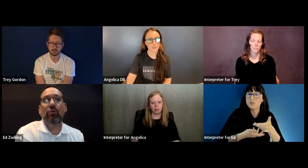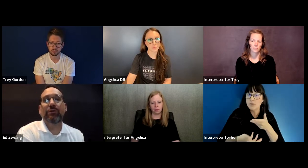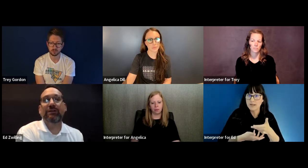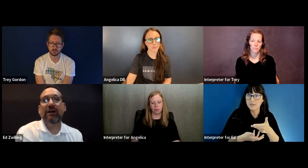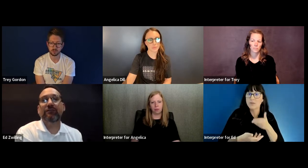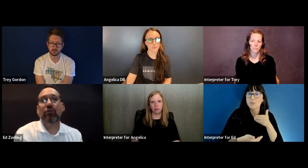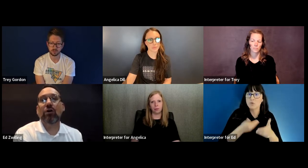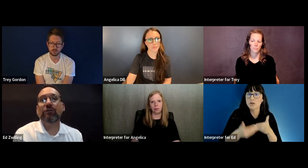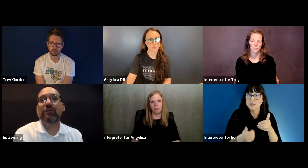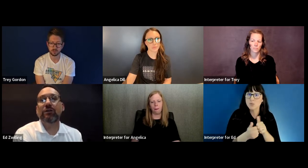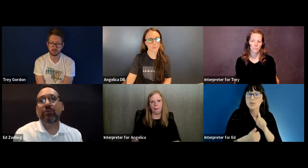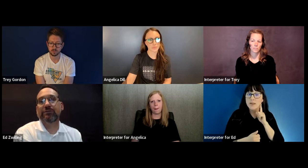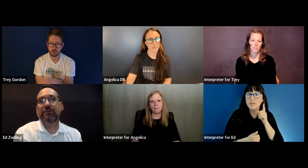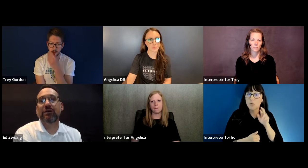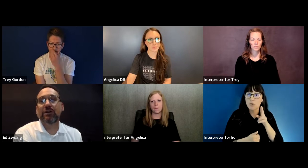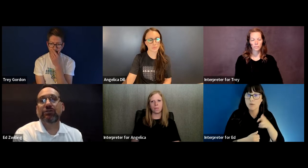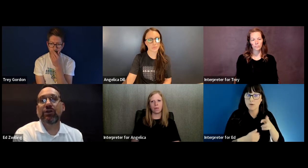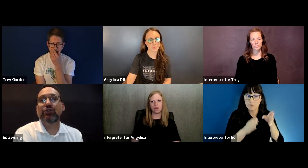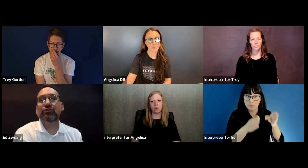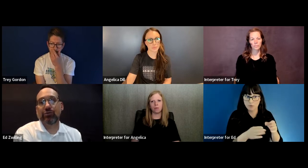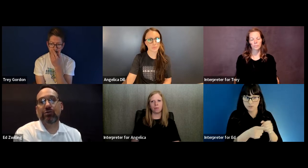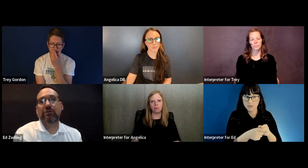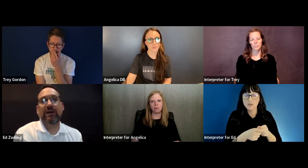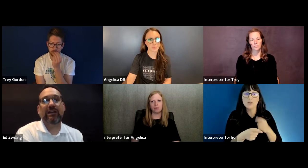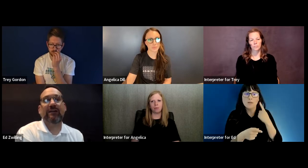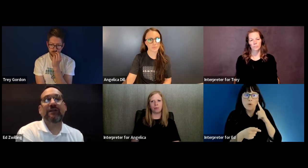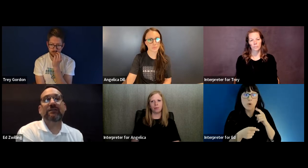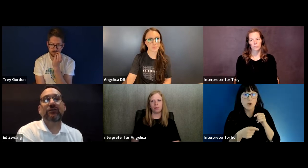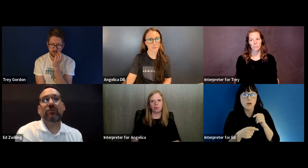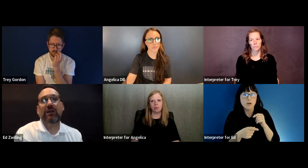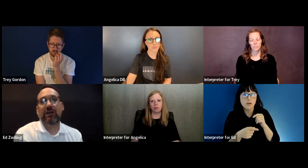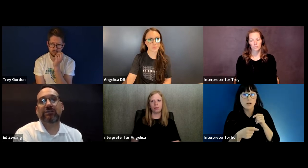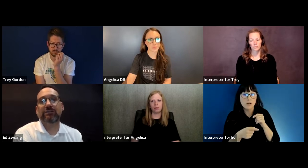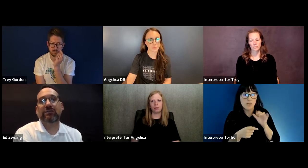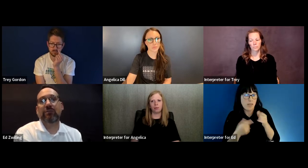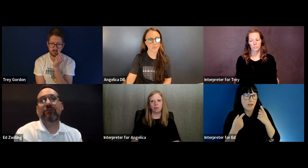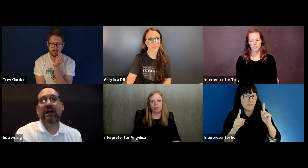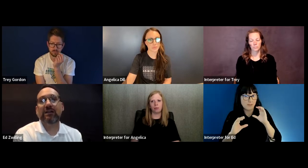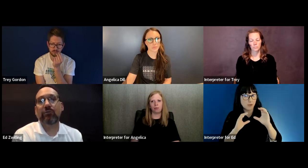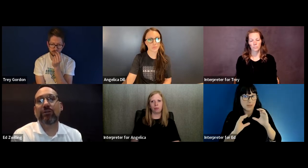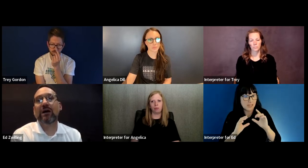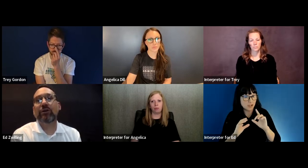with the deaf or hard of hearing person to ensure that effective communications are provided without